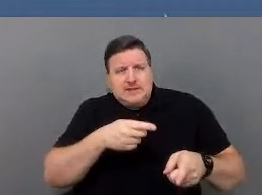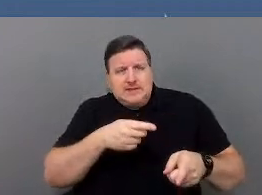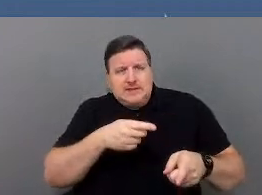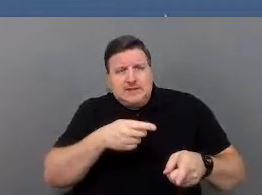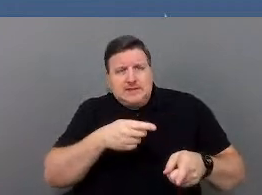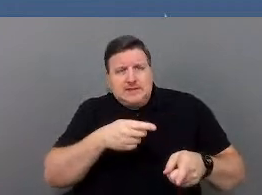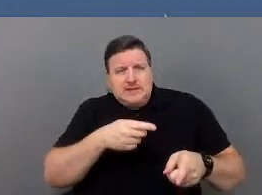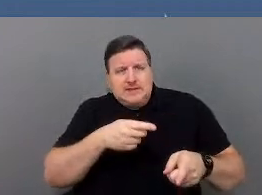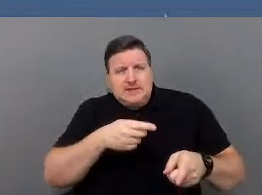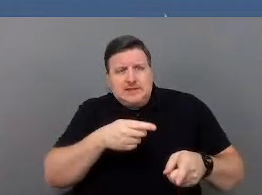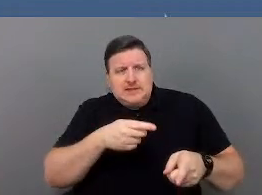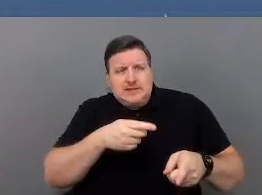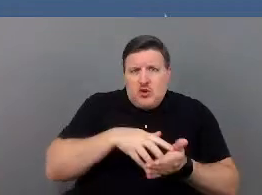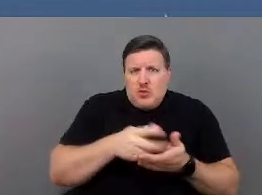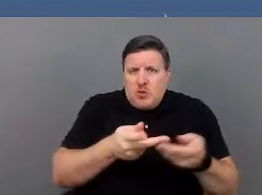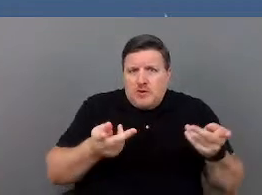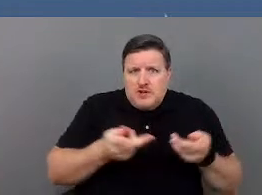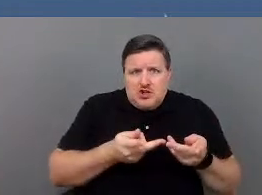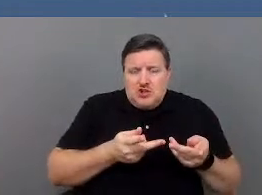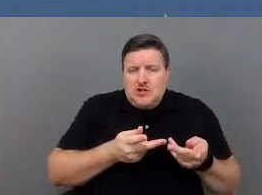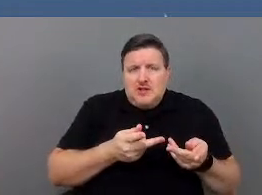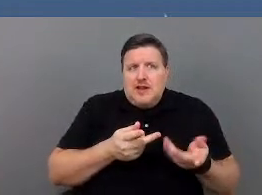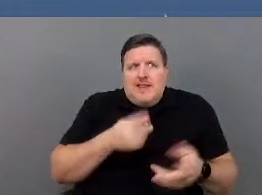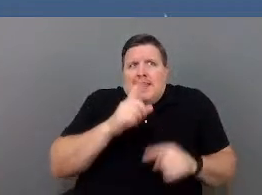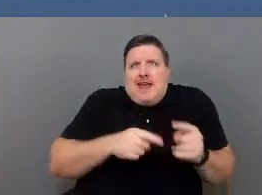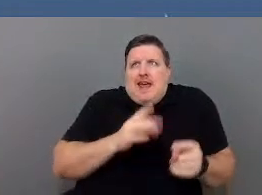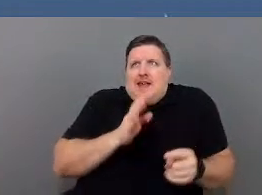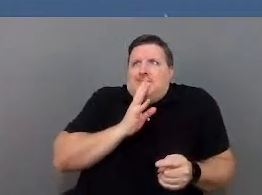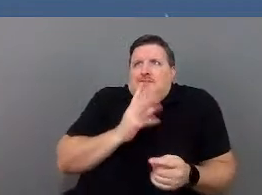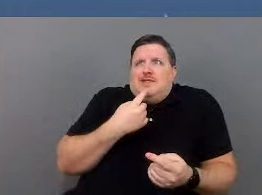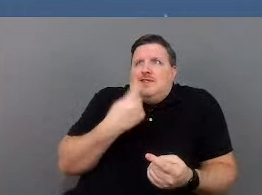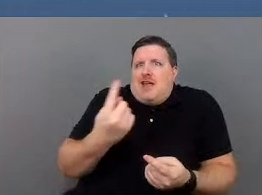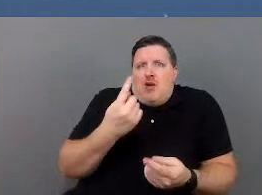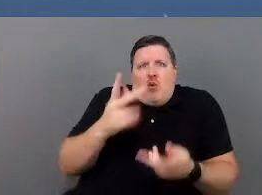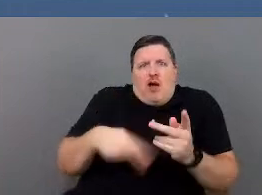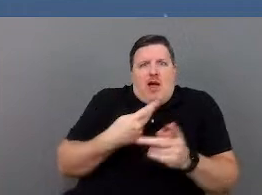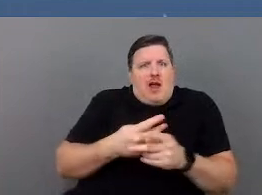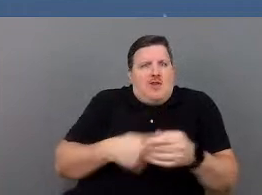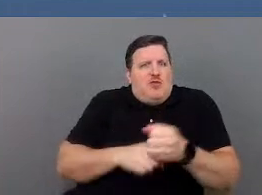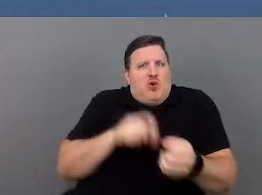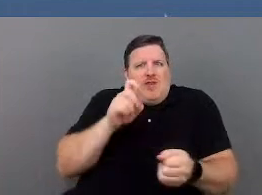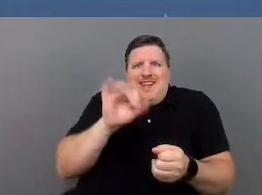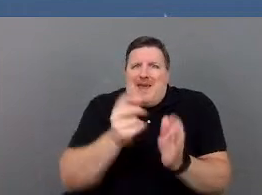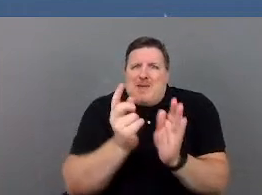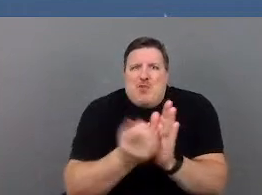WOULD ACTUALLY BE MEANINGFUL IN THAT MOMENT, AND I DON'T ALWAYS YET, THEY CAN'T ALWAYS ARTICULATE WHAT KIND OF SUPPORT KNOW WHO TO CALL.